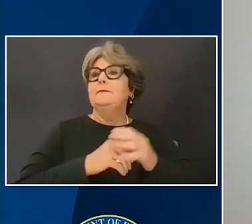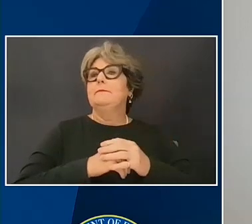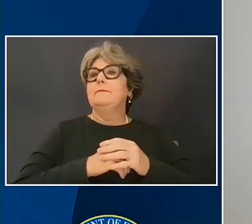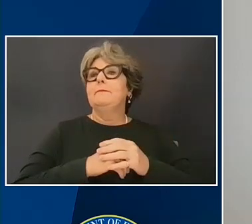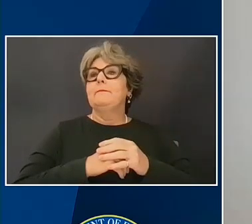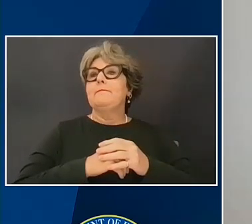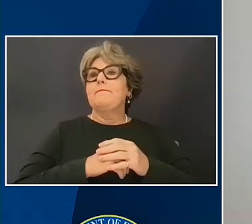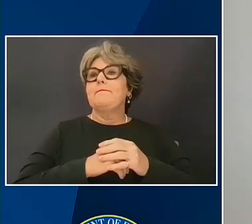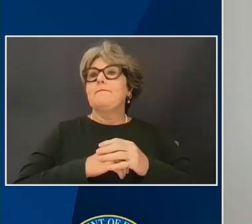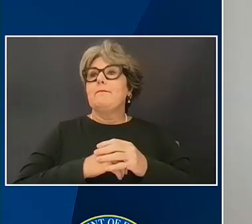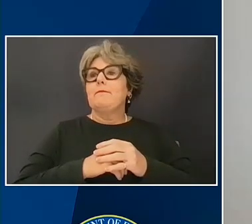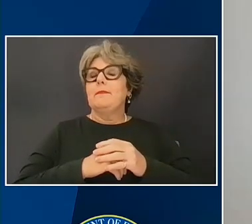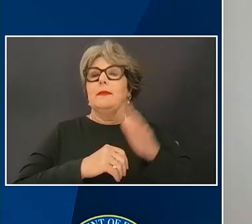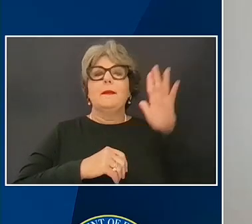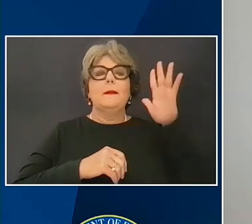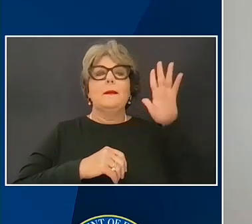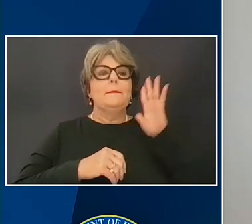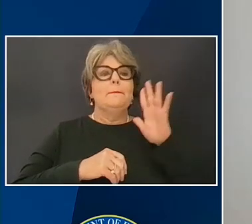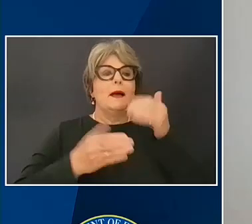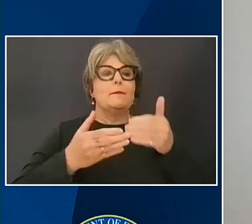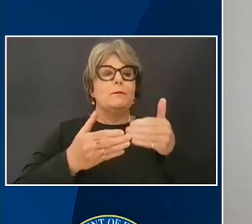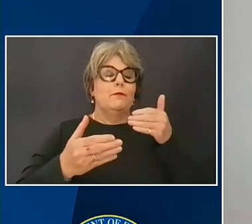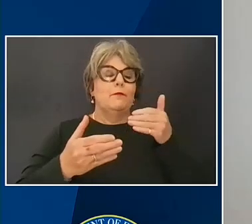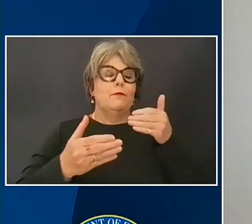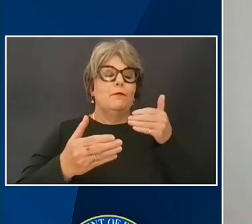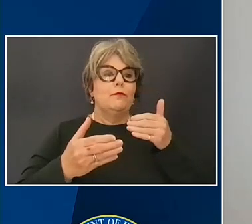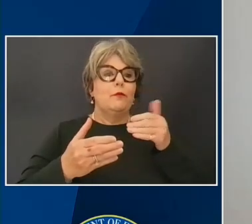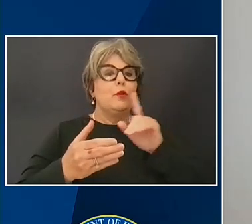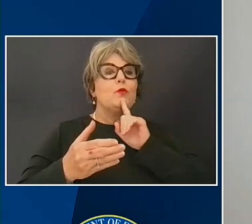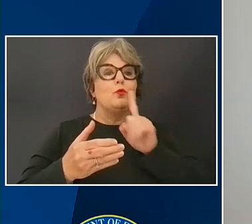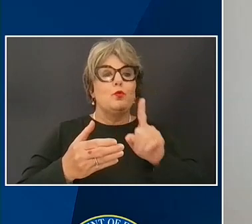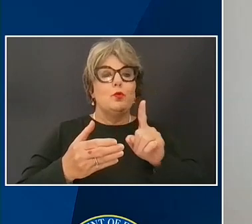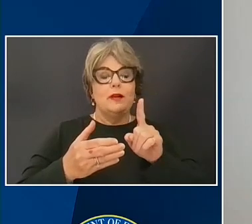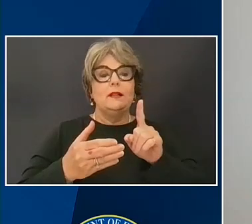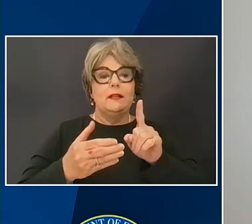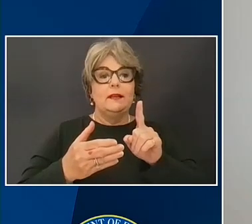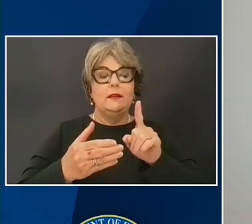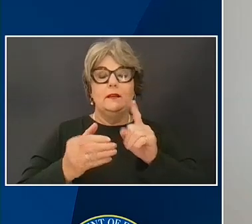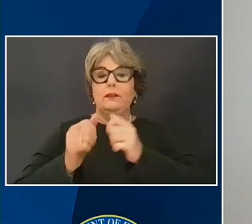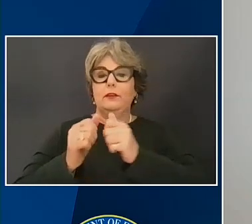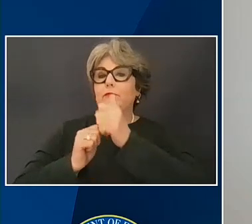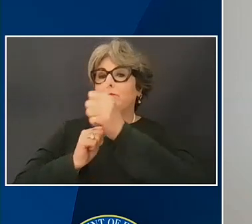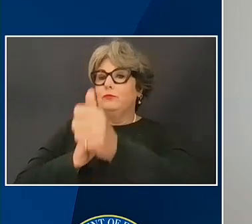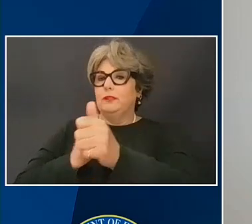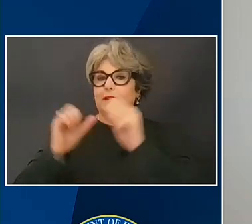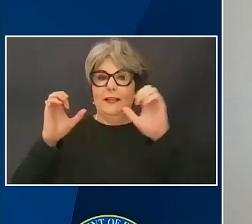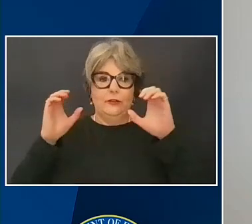Back when before there was really distance Ed used broadly, we were forced to rely on